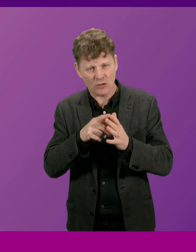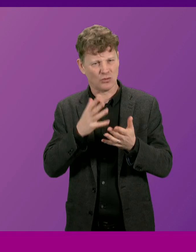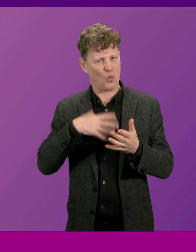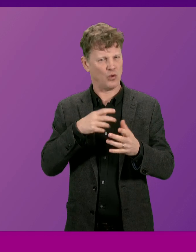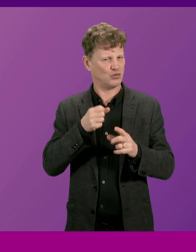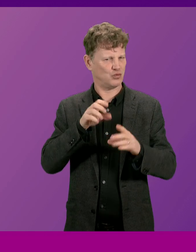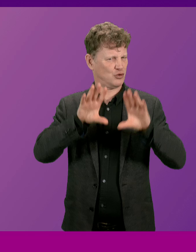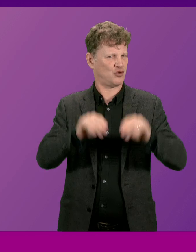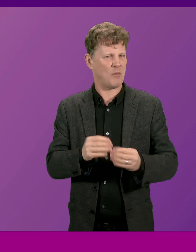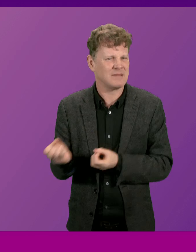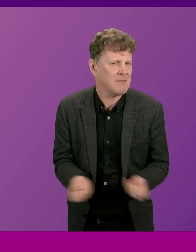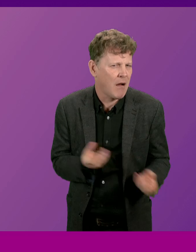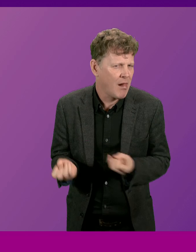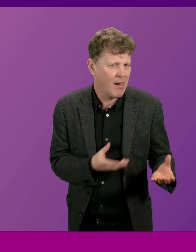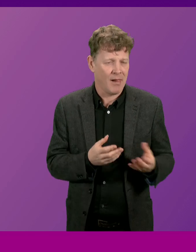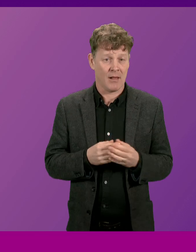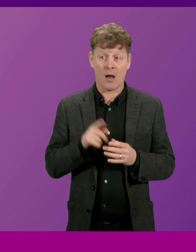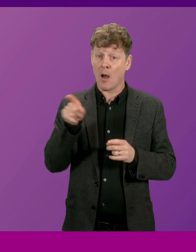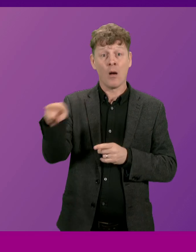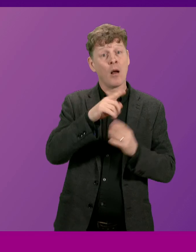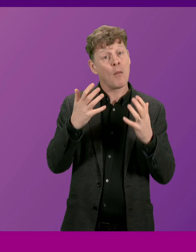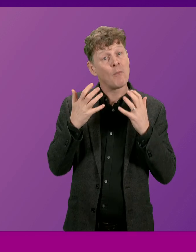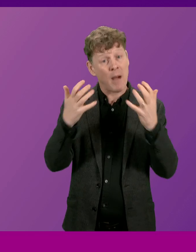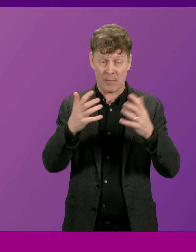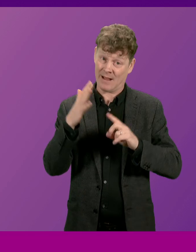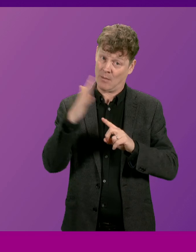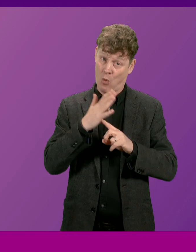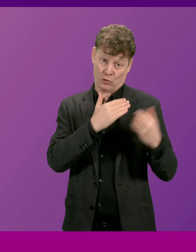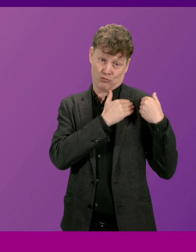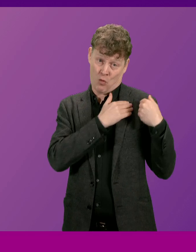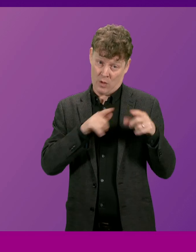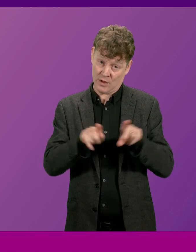The public also have an important role to play. Ferries, especially through the port of Cairnryan, are one of the key smuggling